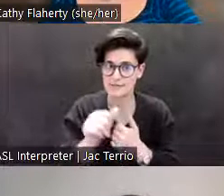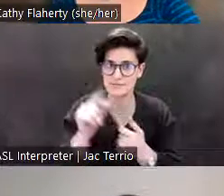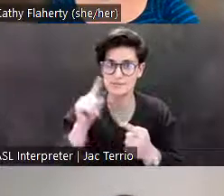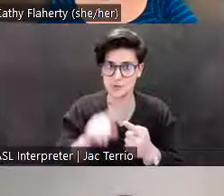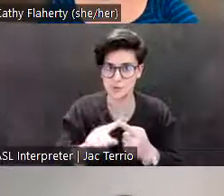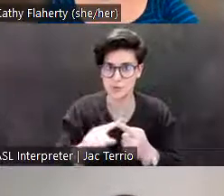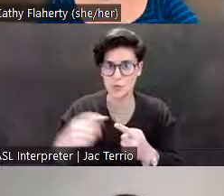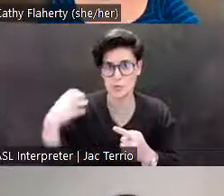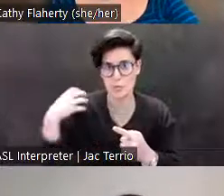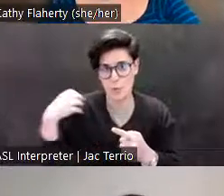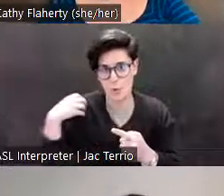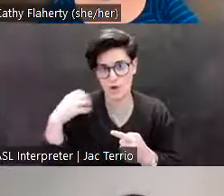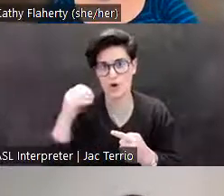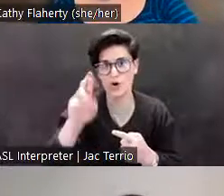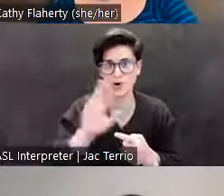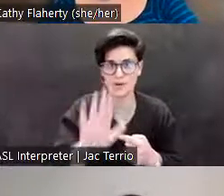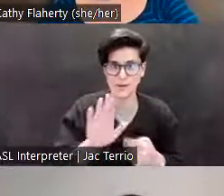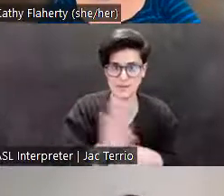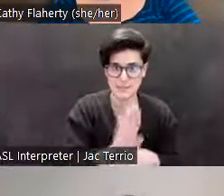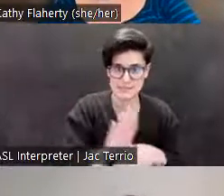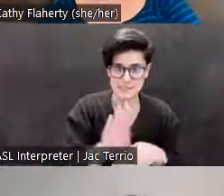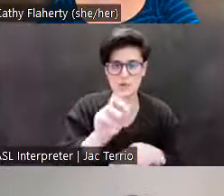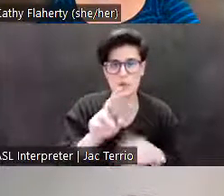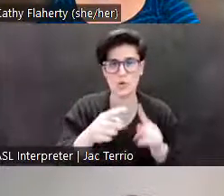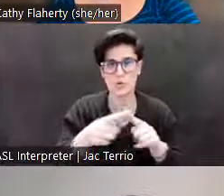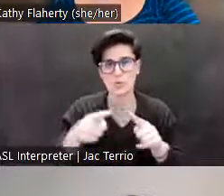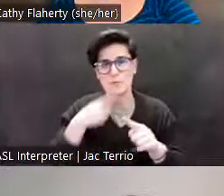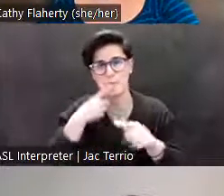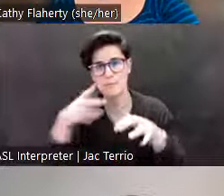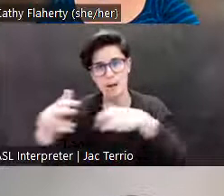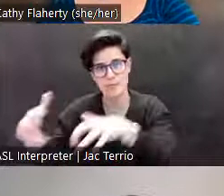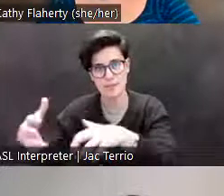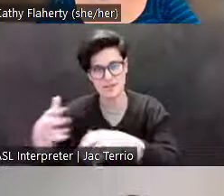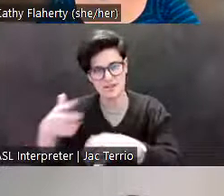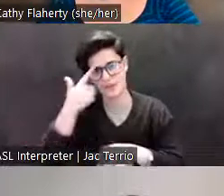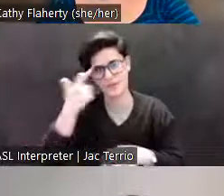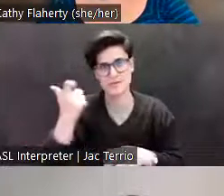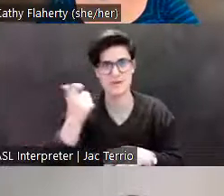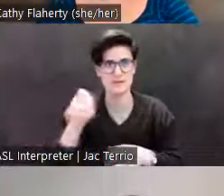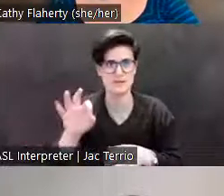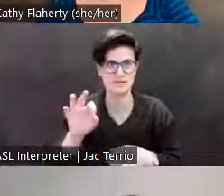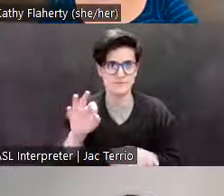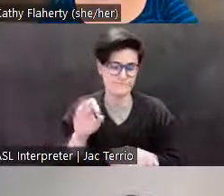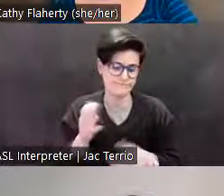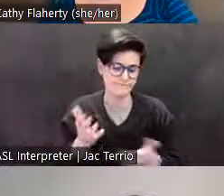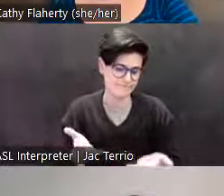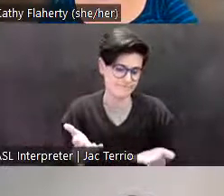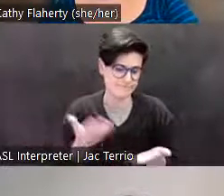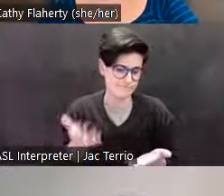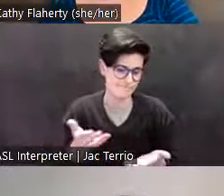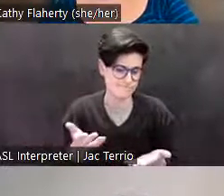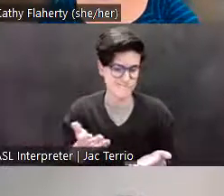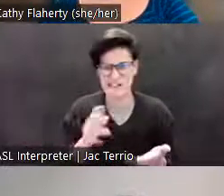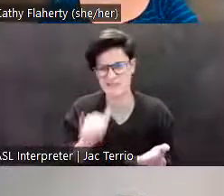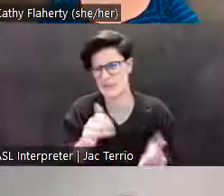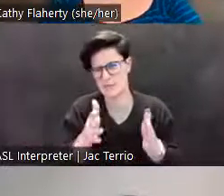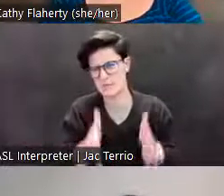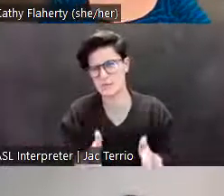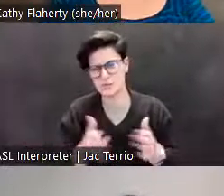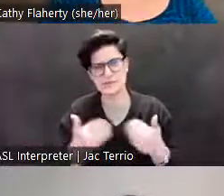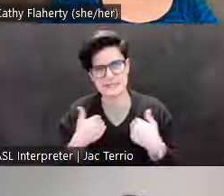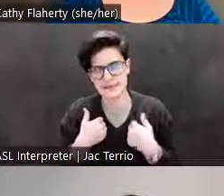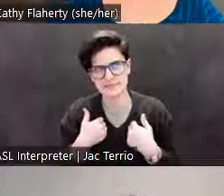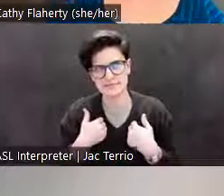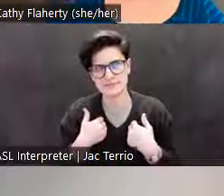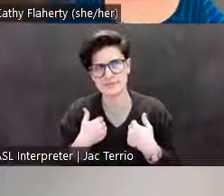or to the public because of the person. has a there's a their disability poses a significant